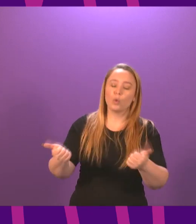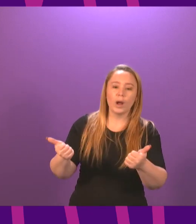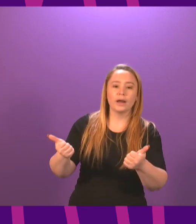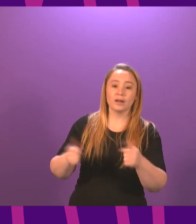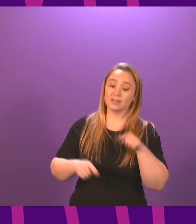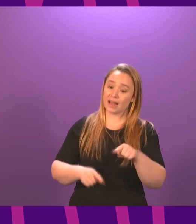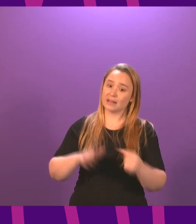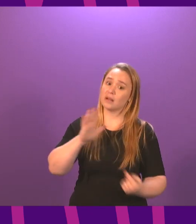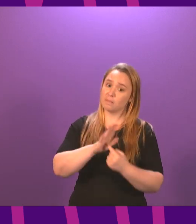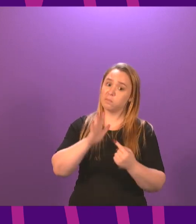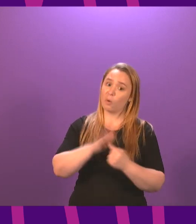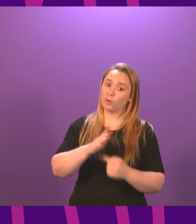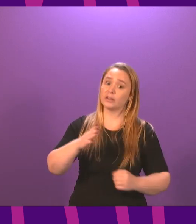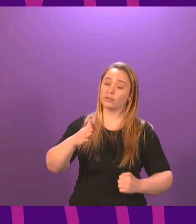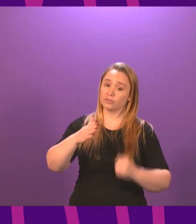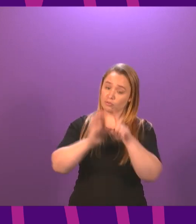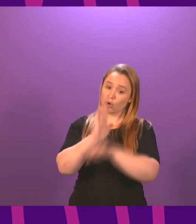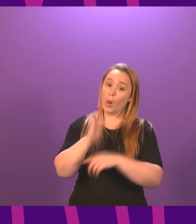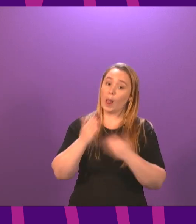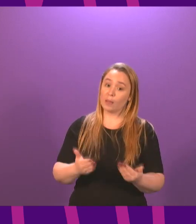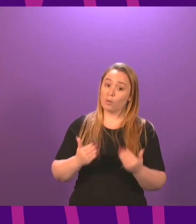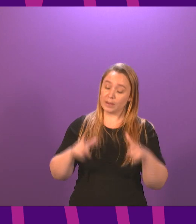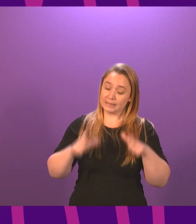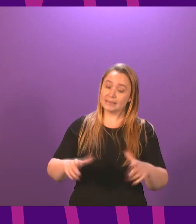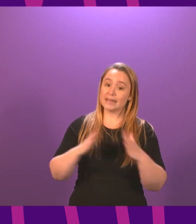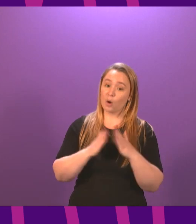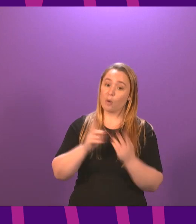restrictions—if not the most important restriction—that we are asking people to abide by at the moment.